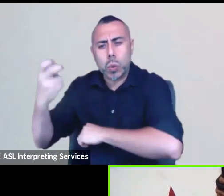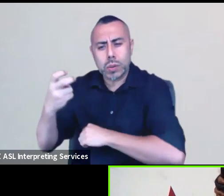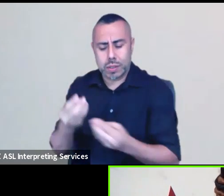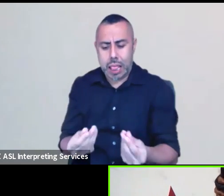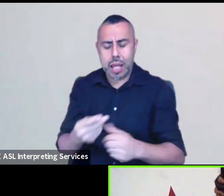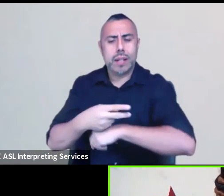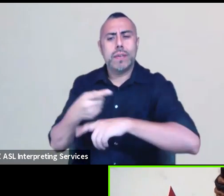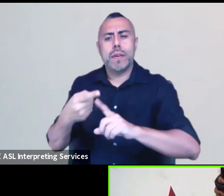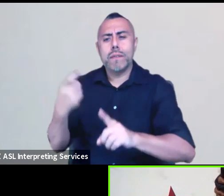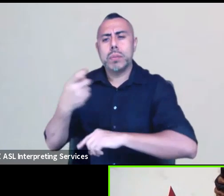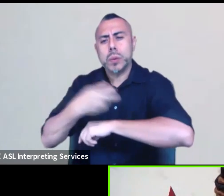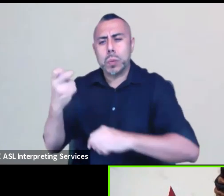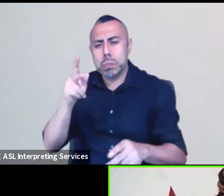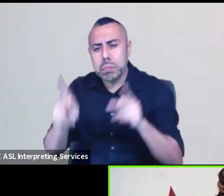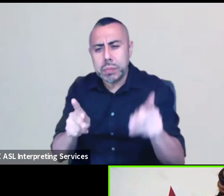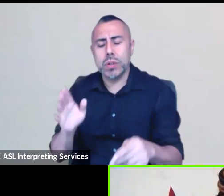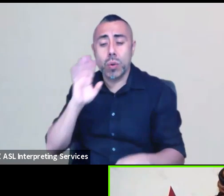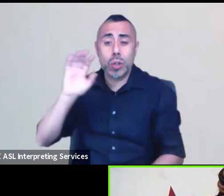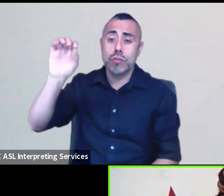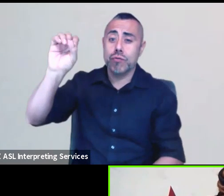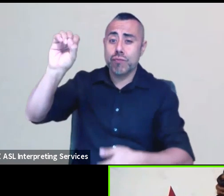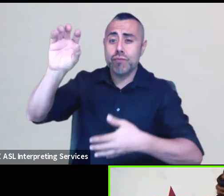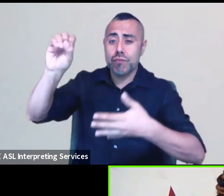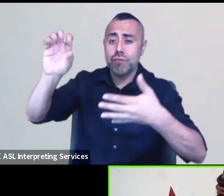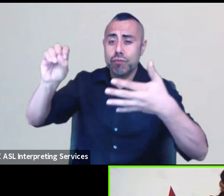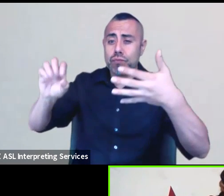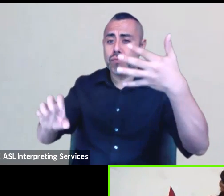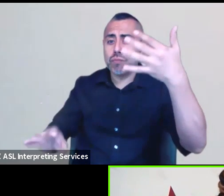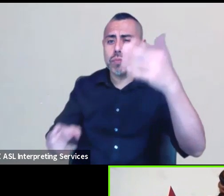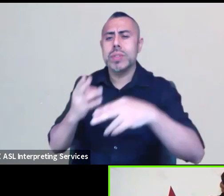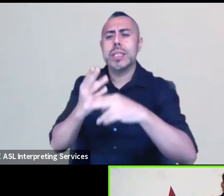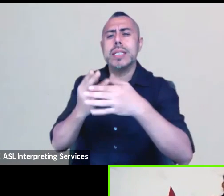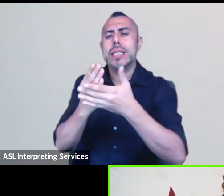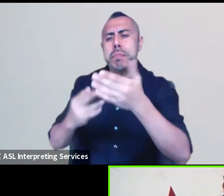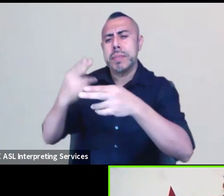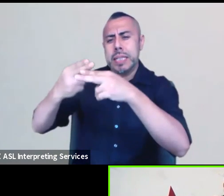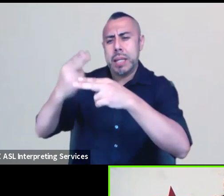some of the indigenous peoples who the facilitators and panelists